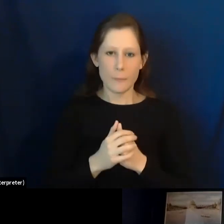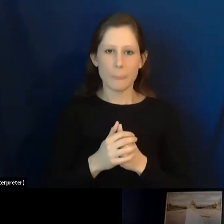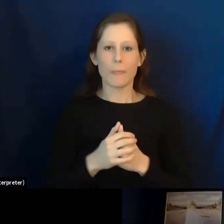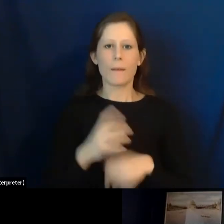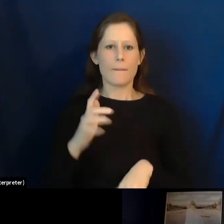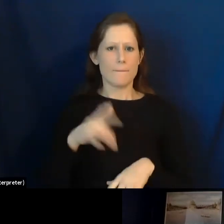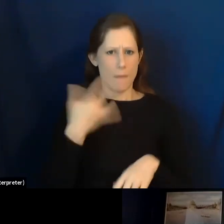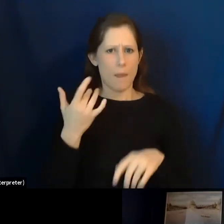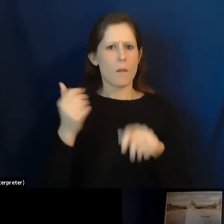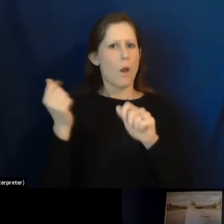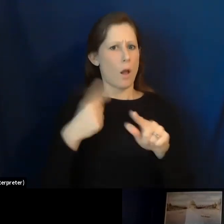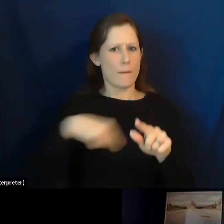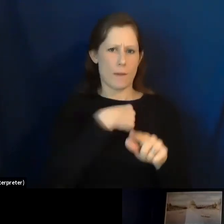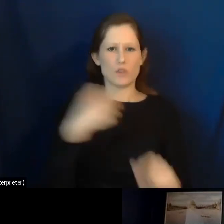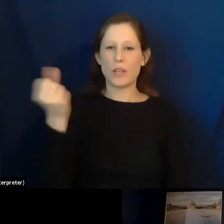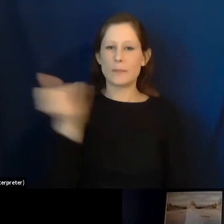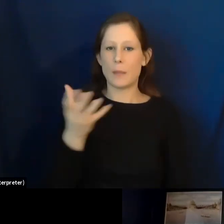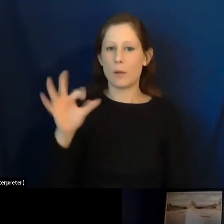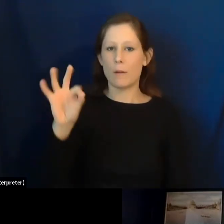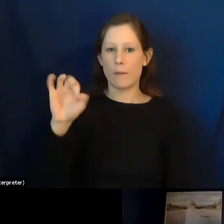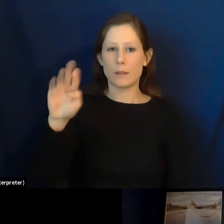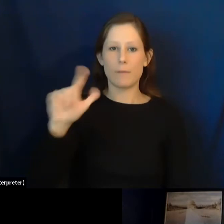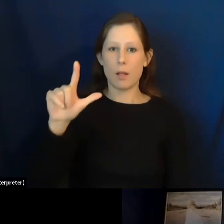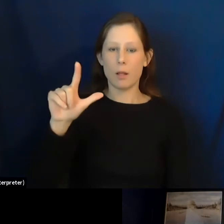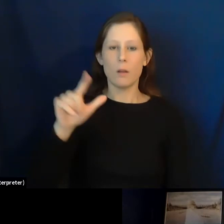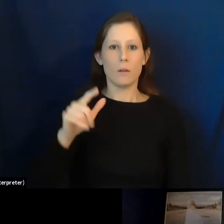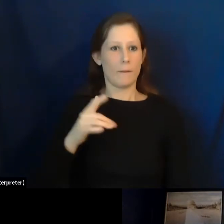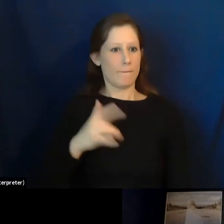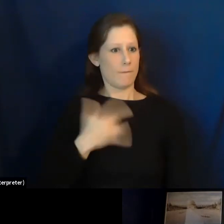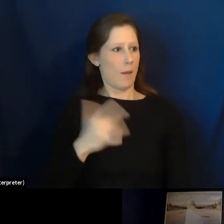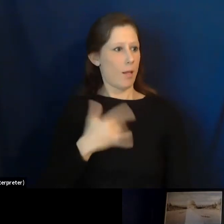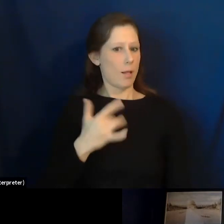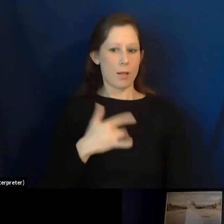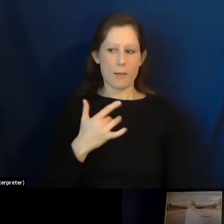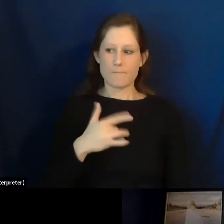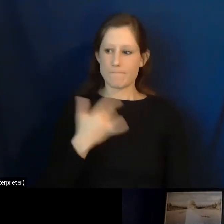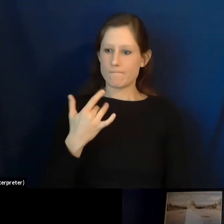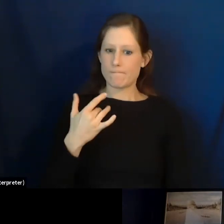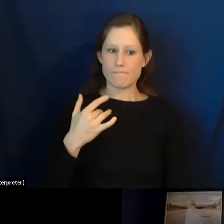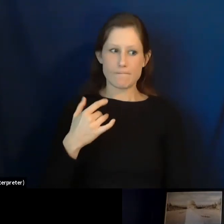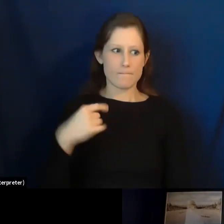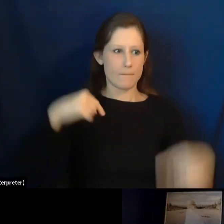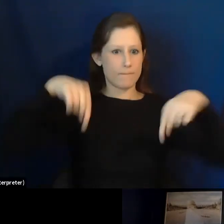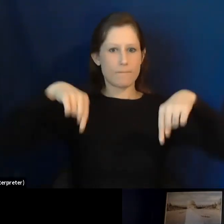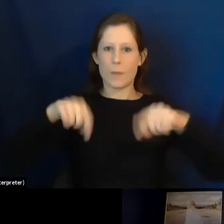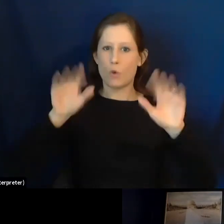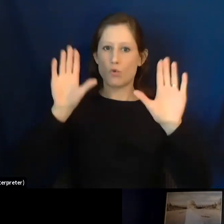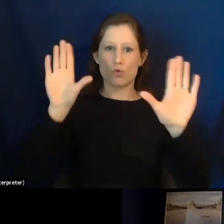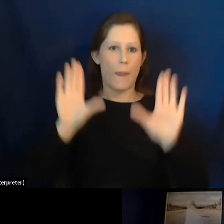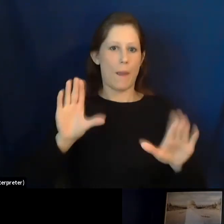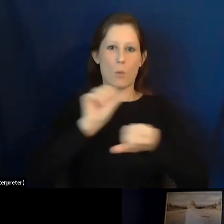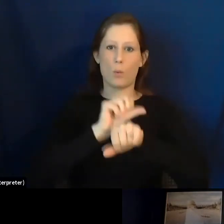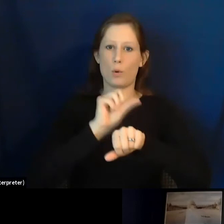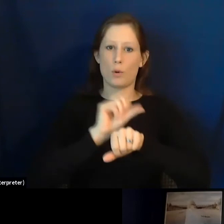of us at the Shakespeare Festival that this is the great work of our time and it's going